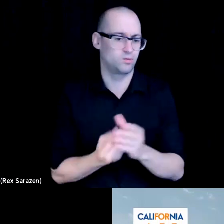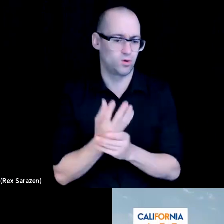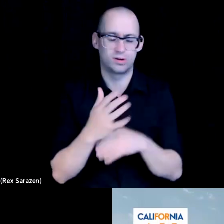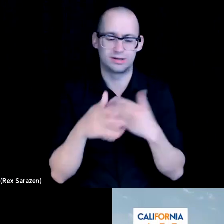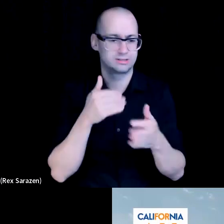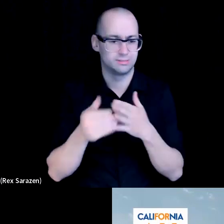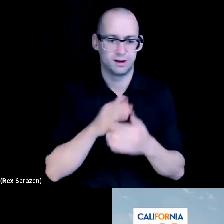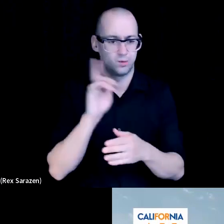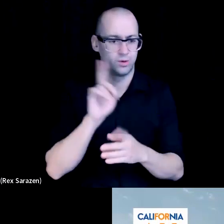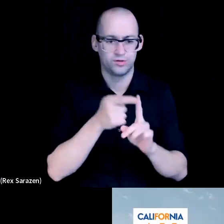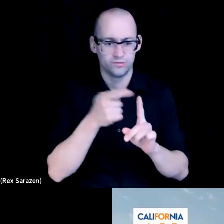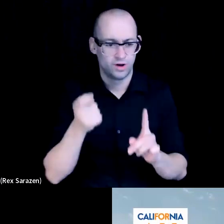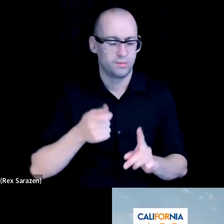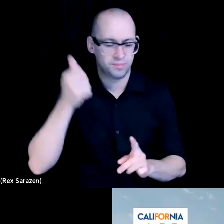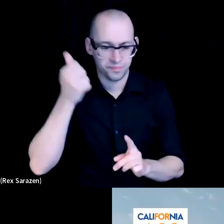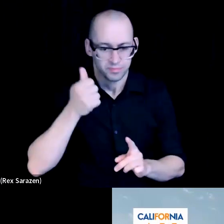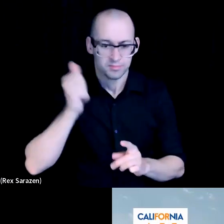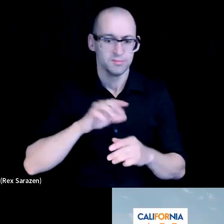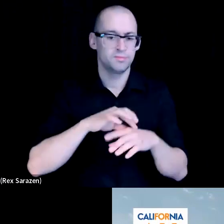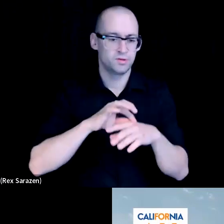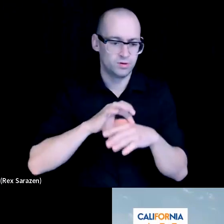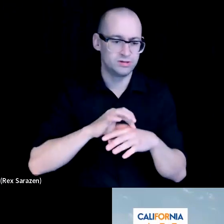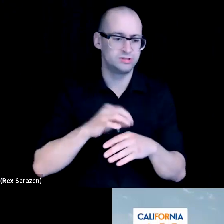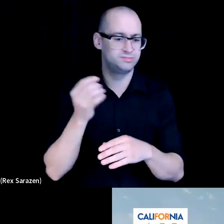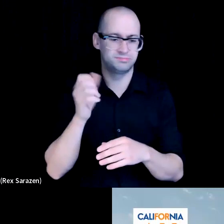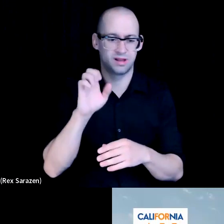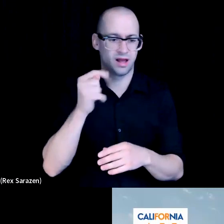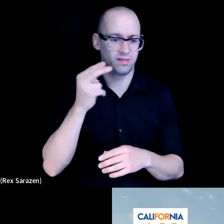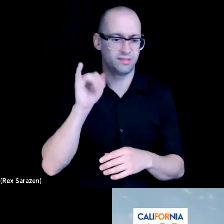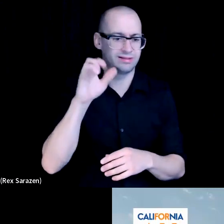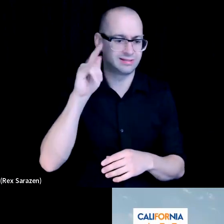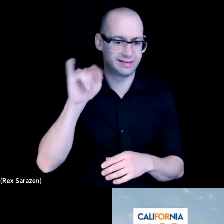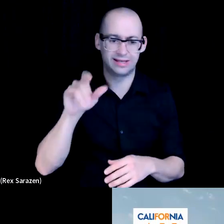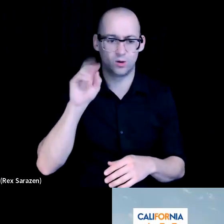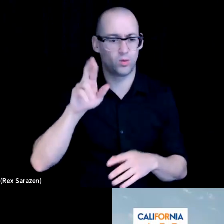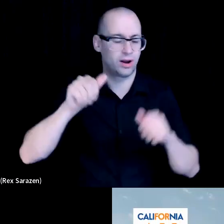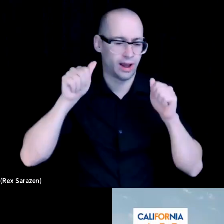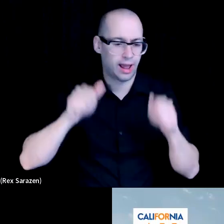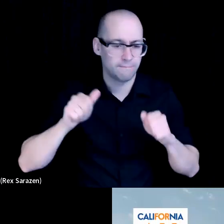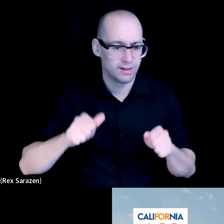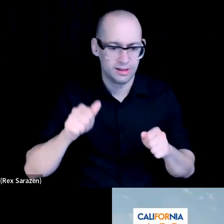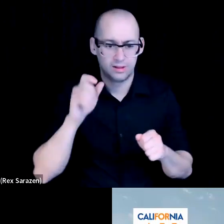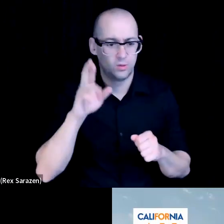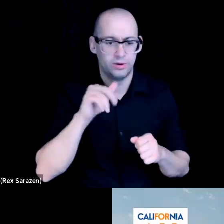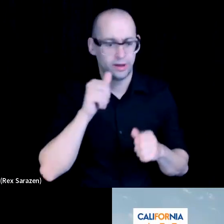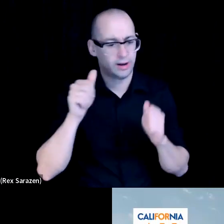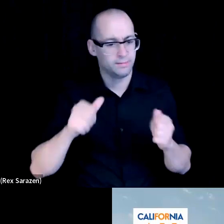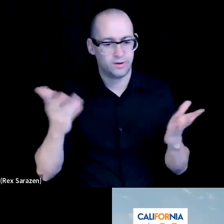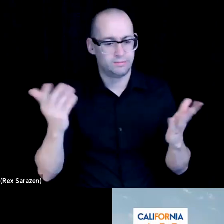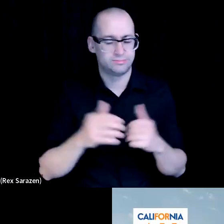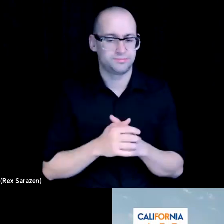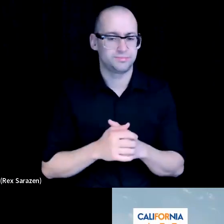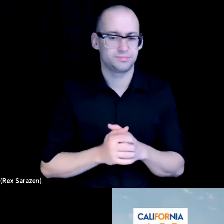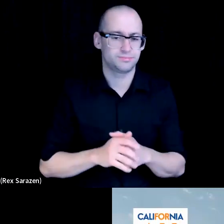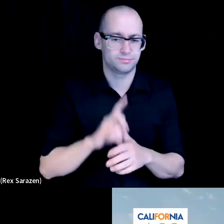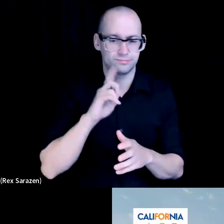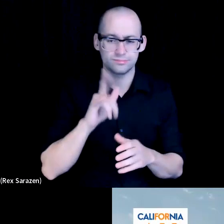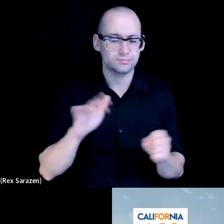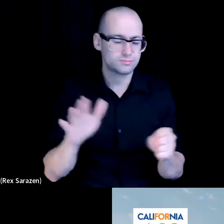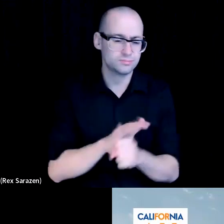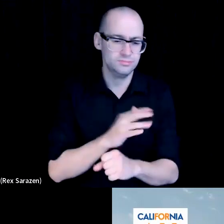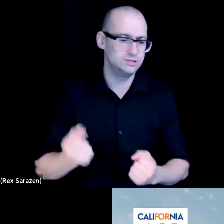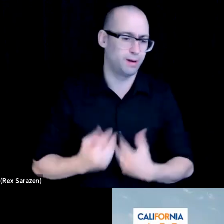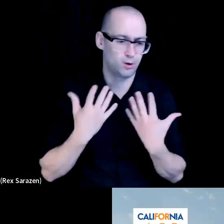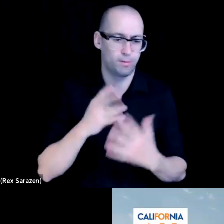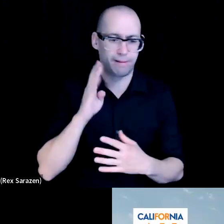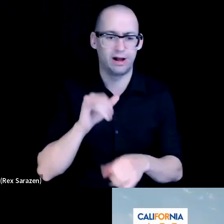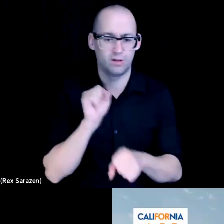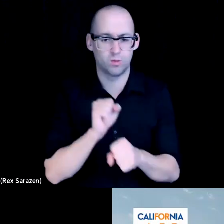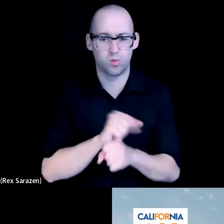or ethnicity, or ableness, and so just thoroughly inspired by the work that you are all doing